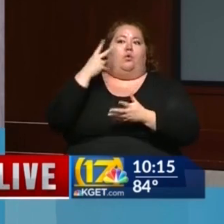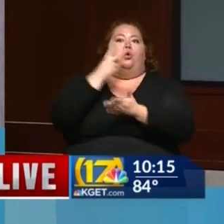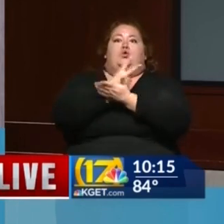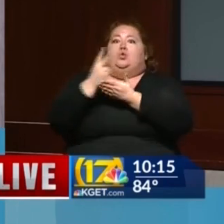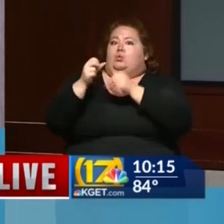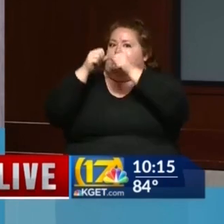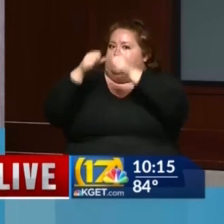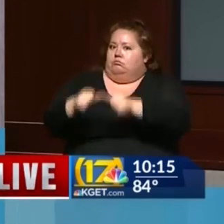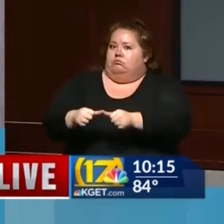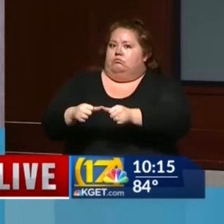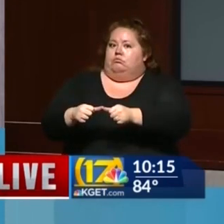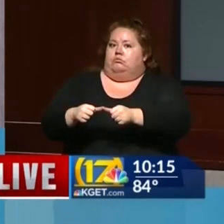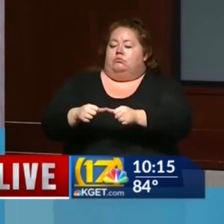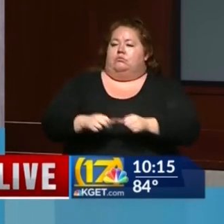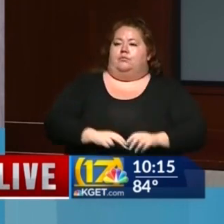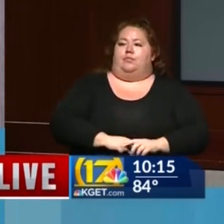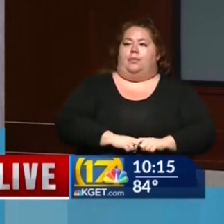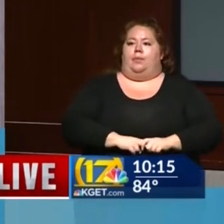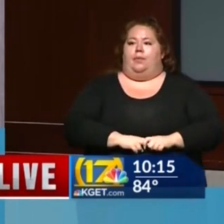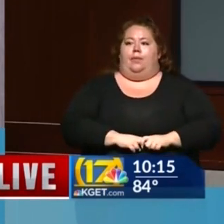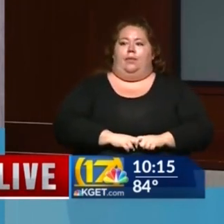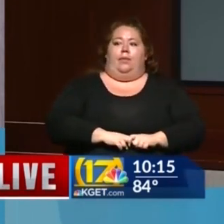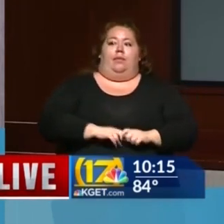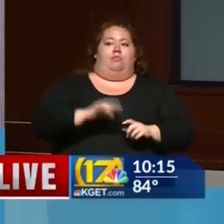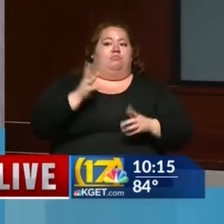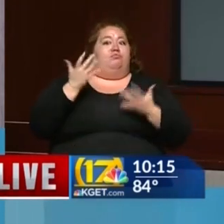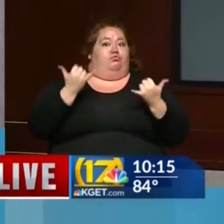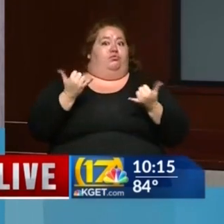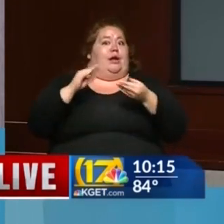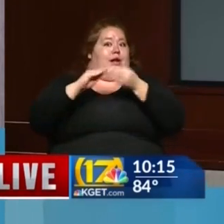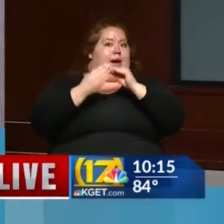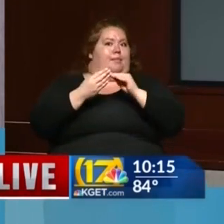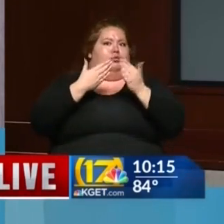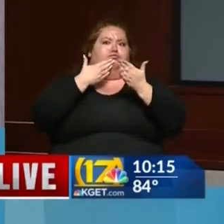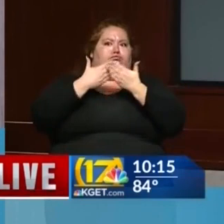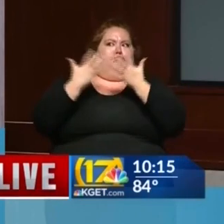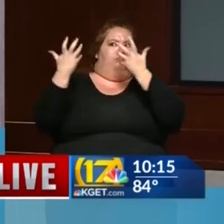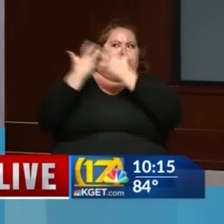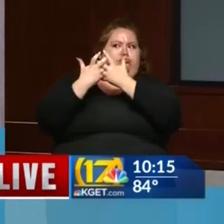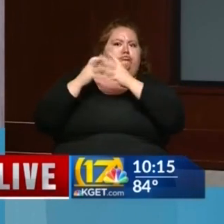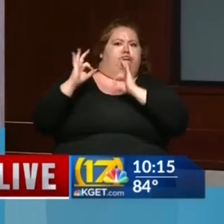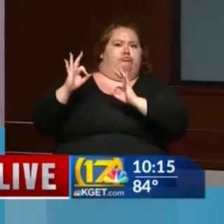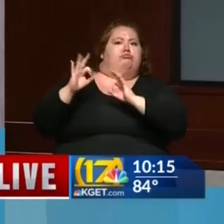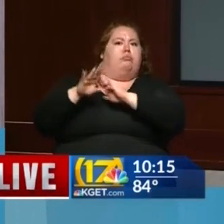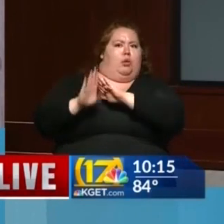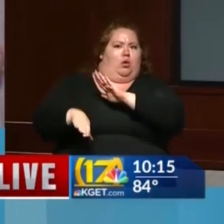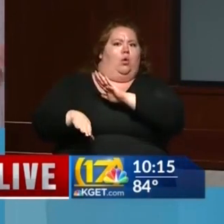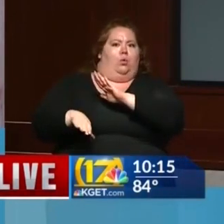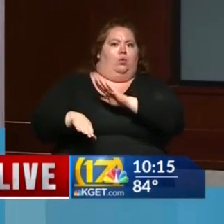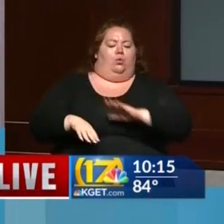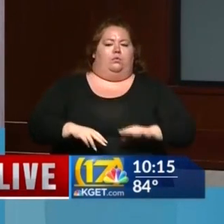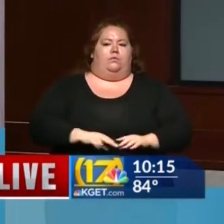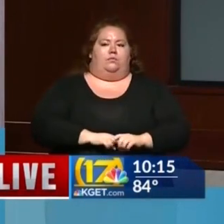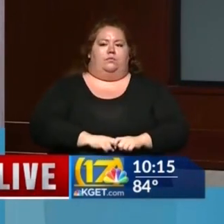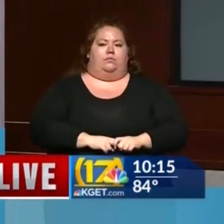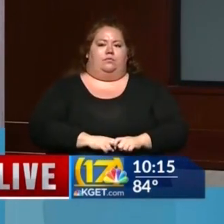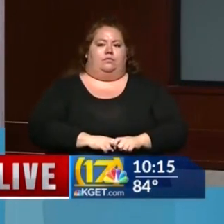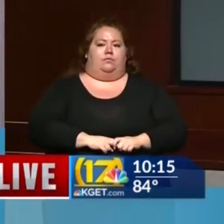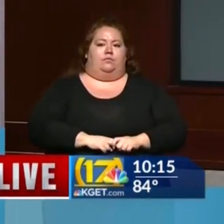OUR TESTING POSITIVITY RATE IS 5.7 PERCENT, AND THE STATE'S GOAL IS TO BE BELOW THIS METRIC